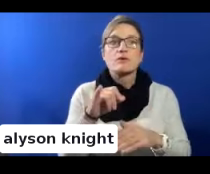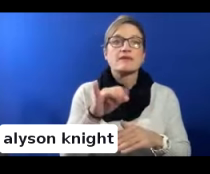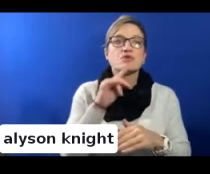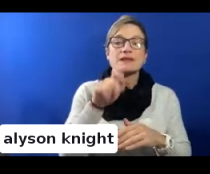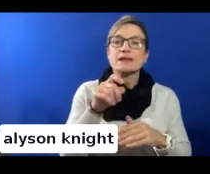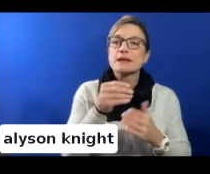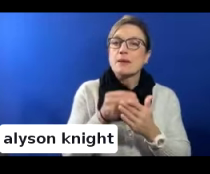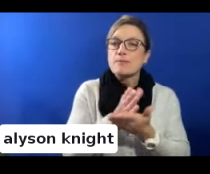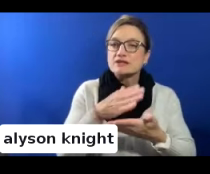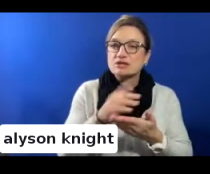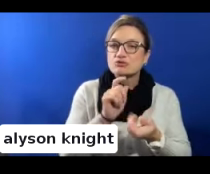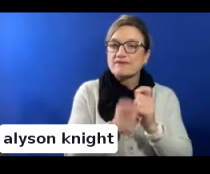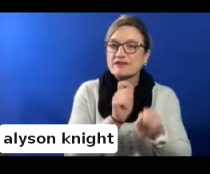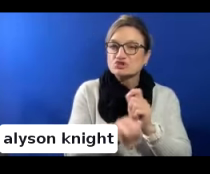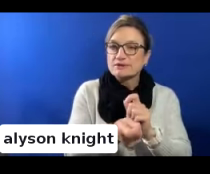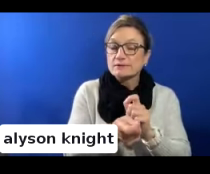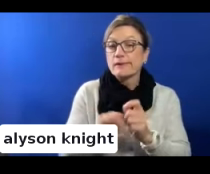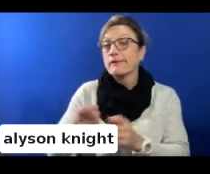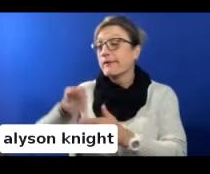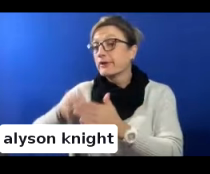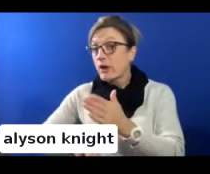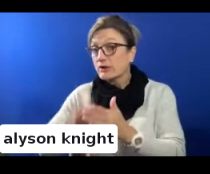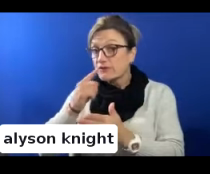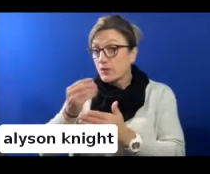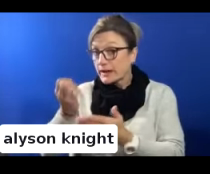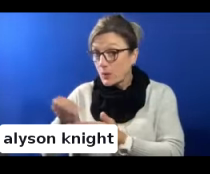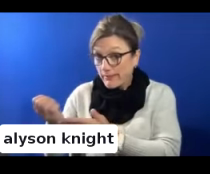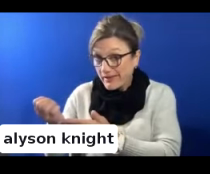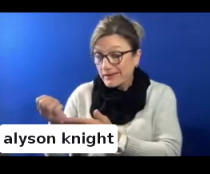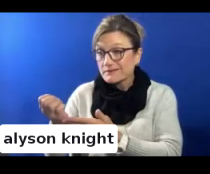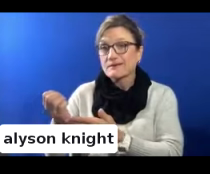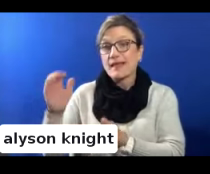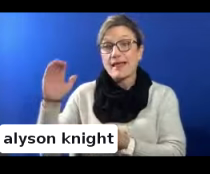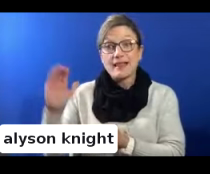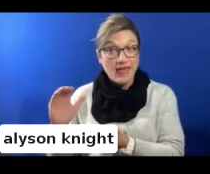The actual cost of the equipment purchased was less than anticipated